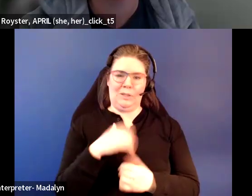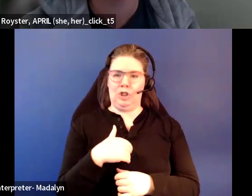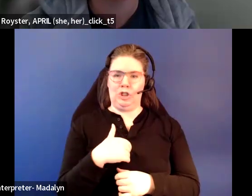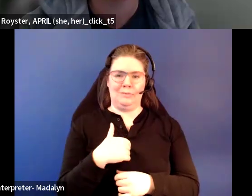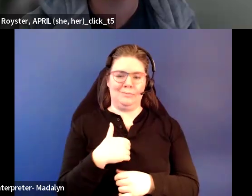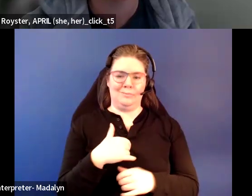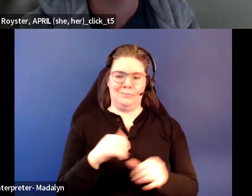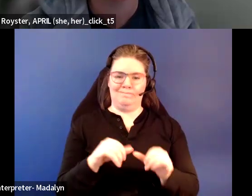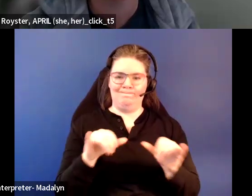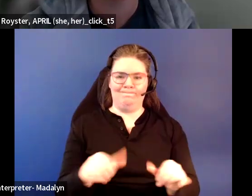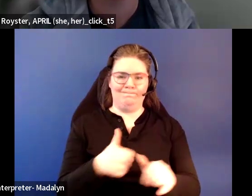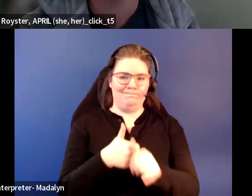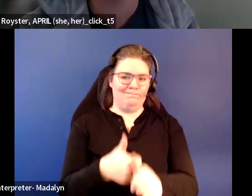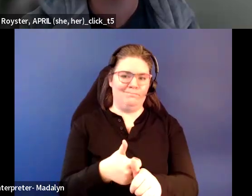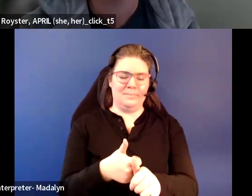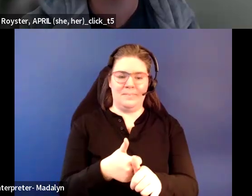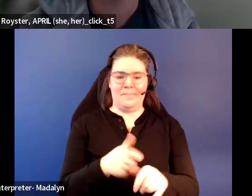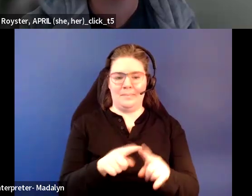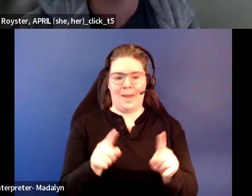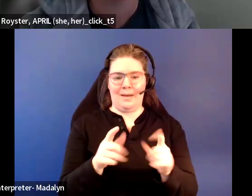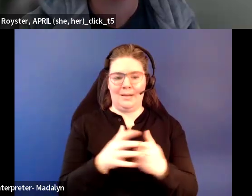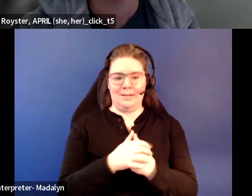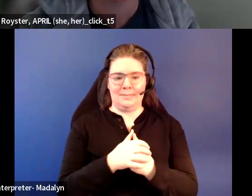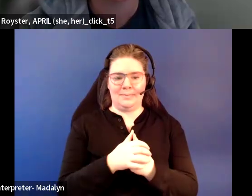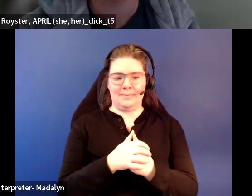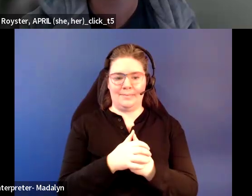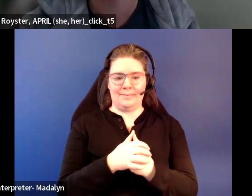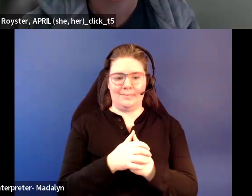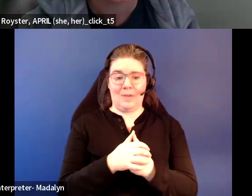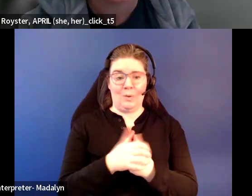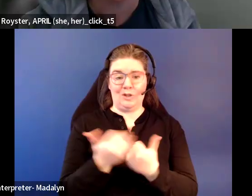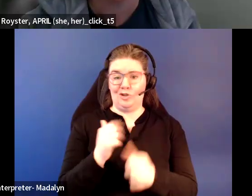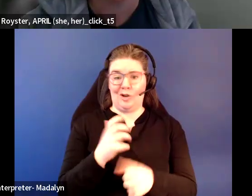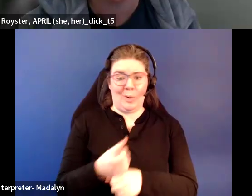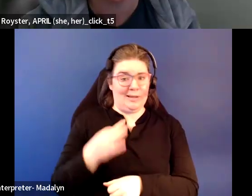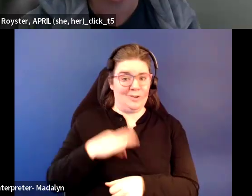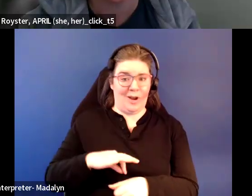Carolyn Grawi: we're gonna get credit for whatever we get credit for. We're working.